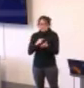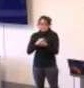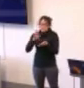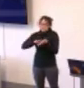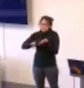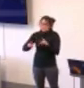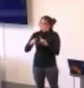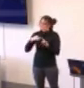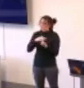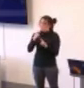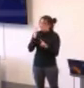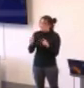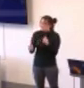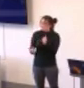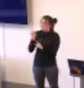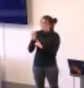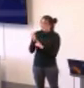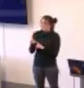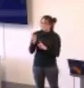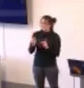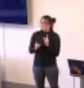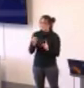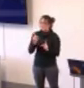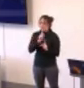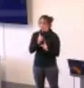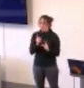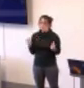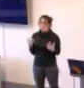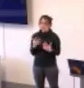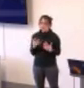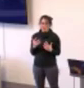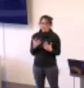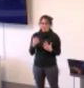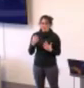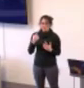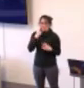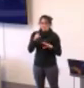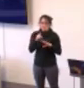of the cases people are fearful of longer sentences.